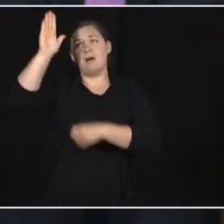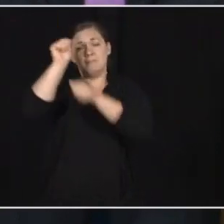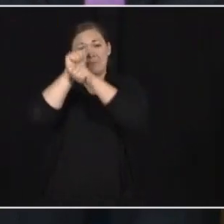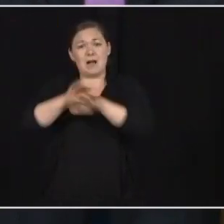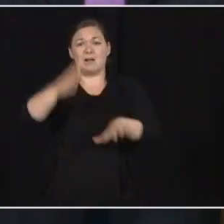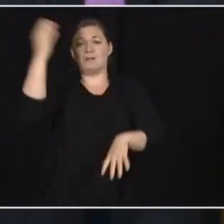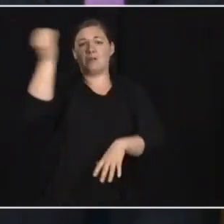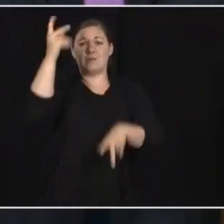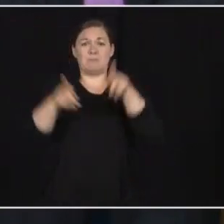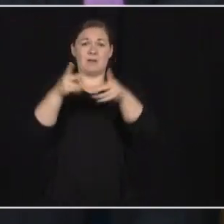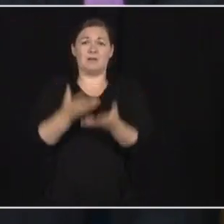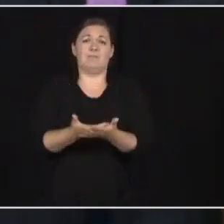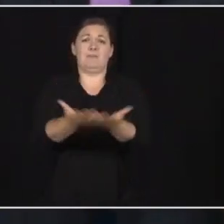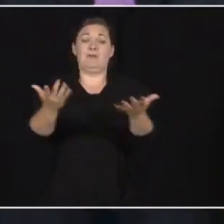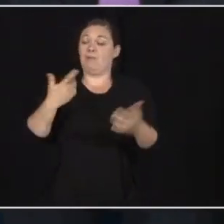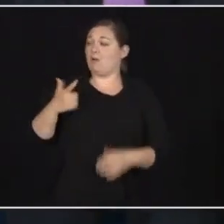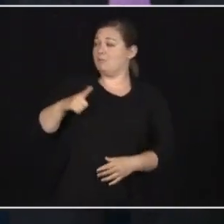Thank you, and God bless the people of Ontario.